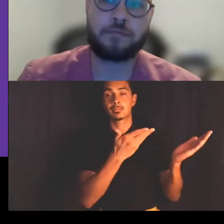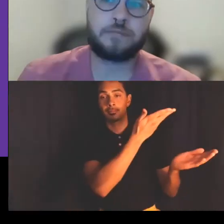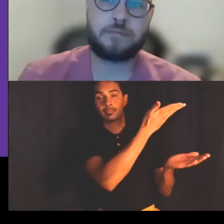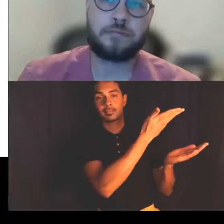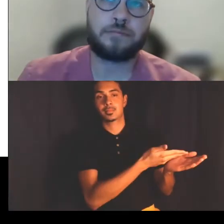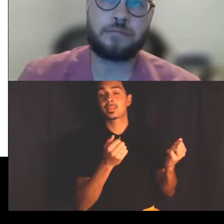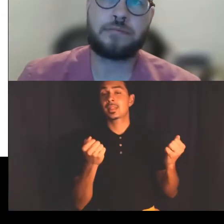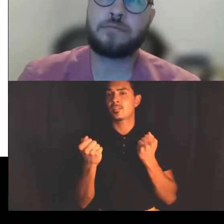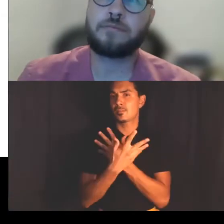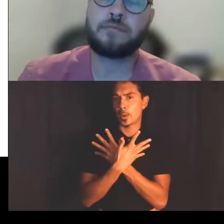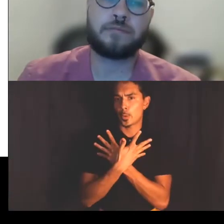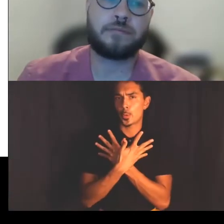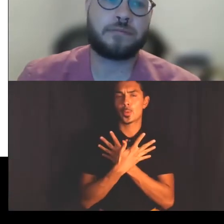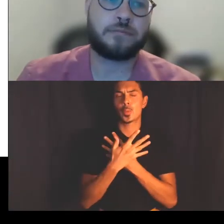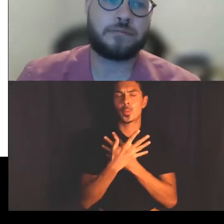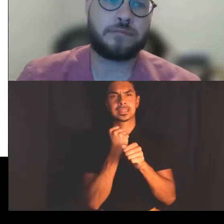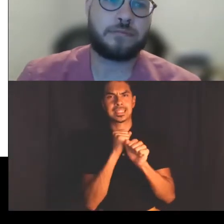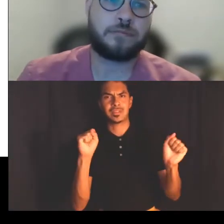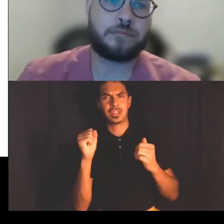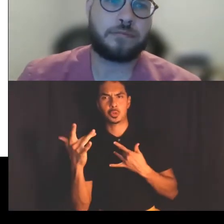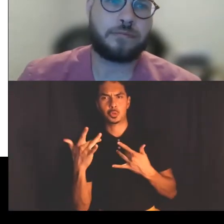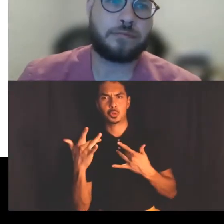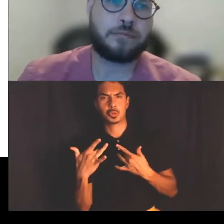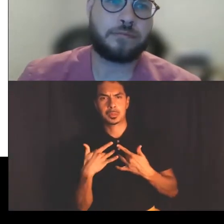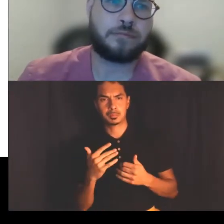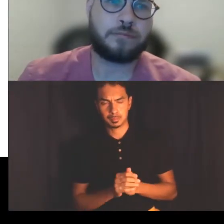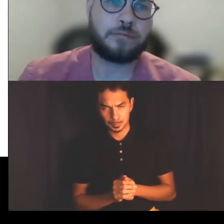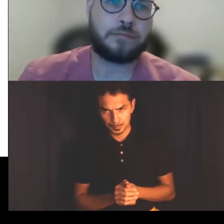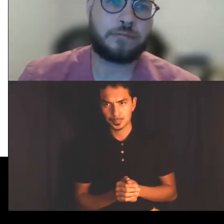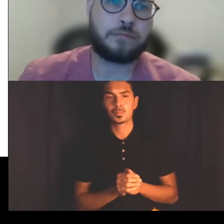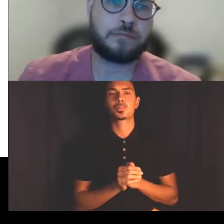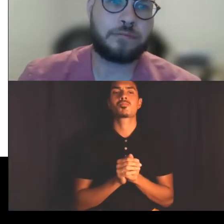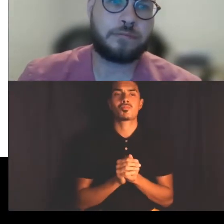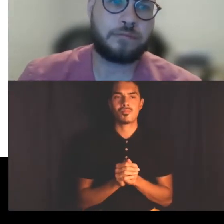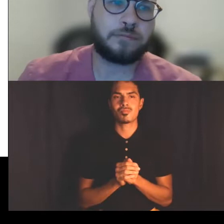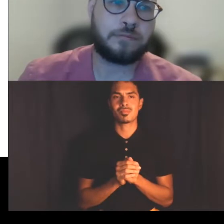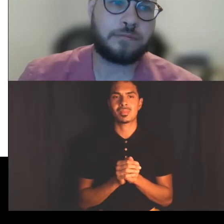So as we know, accessing this care right now,